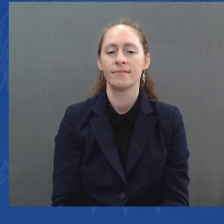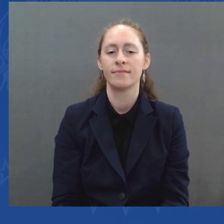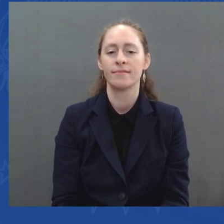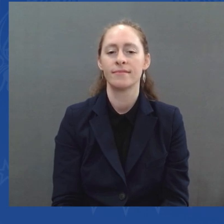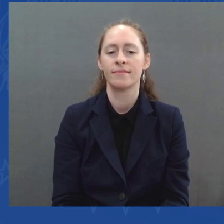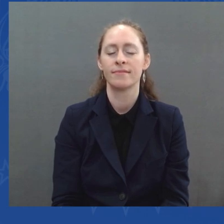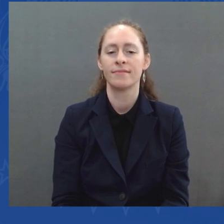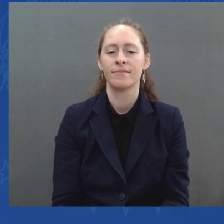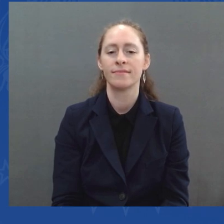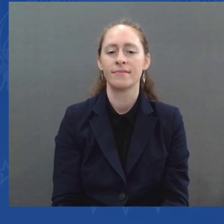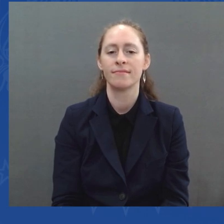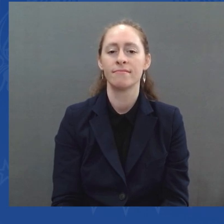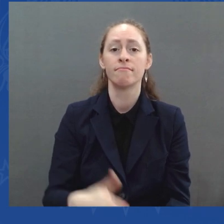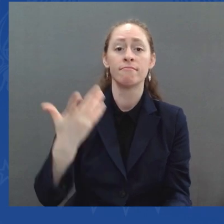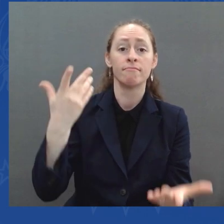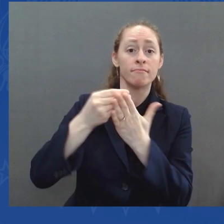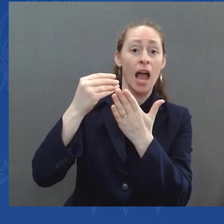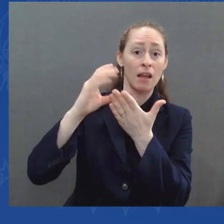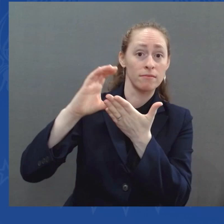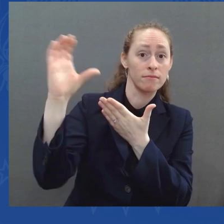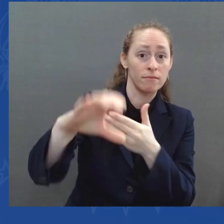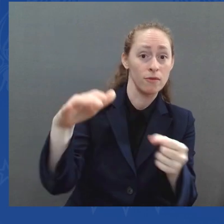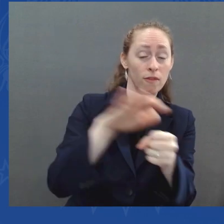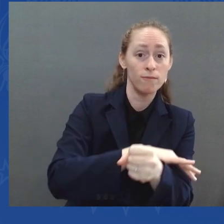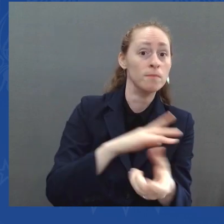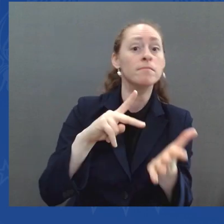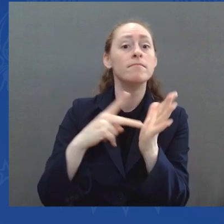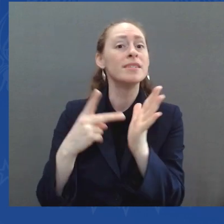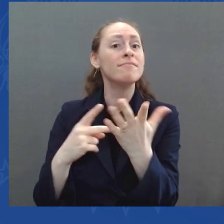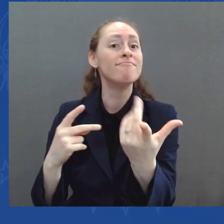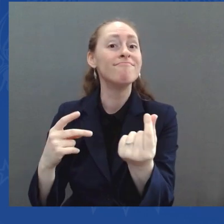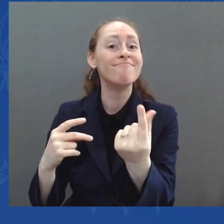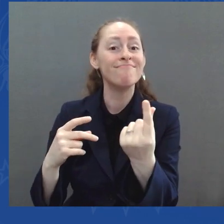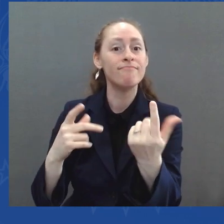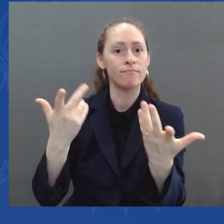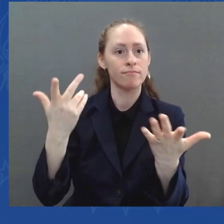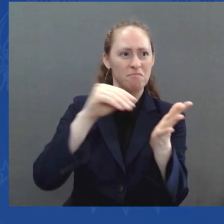and which are set to expire in December and more must be done.